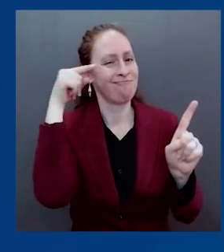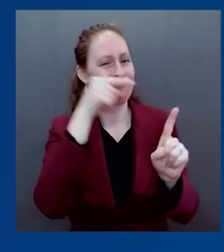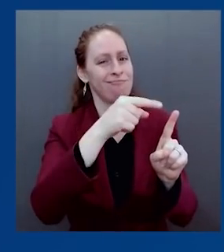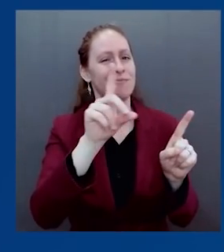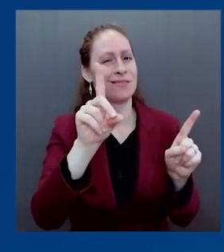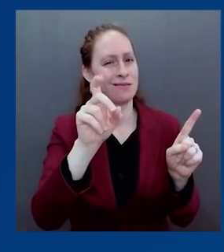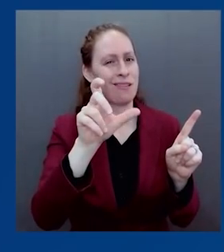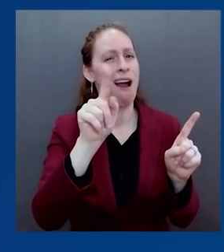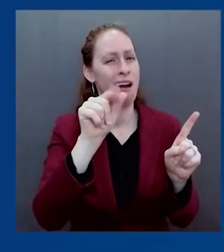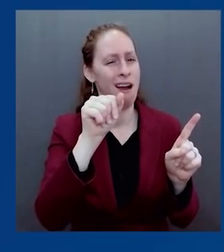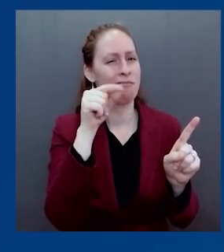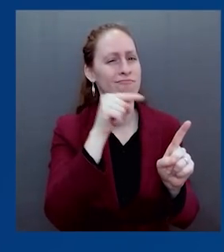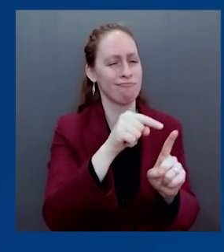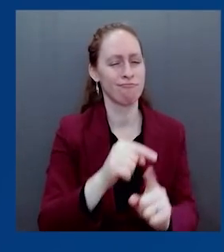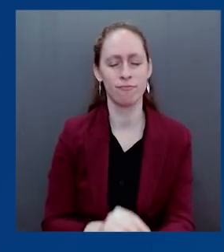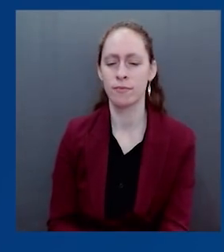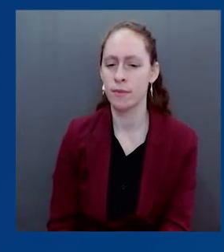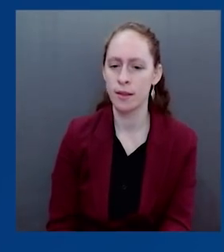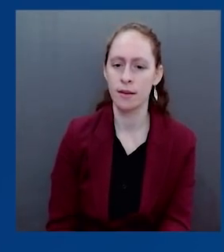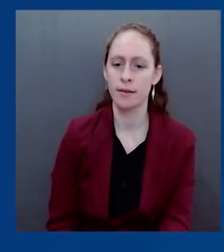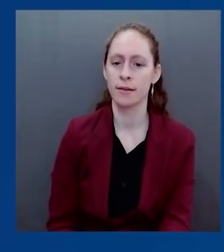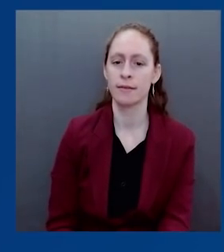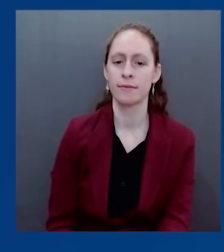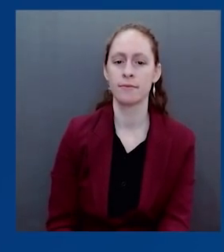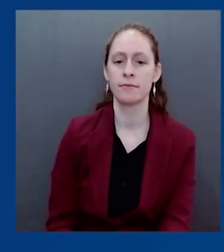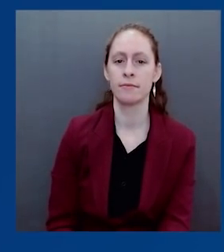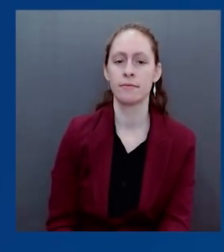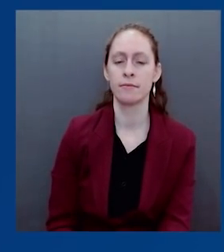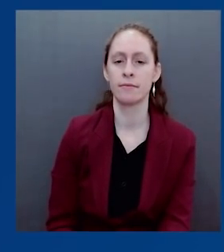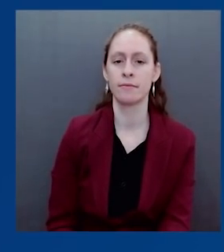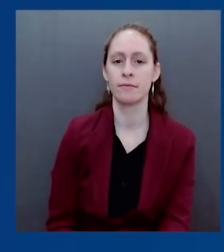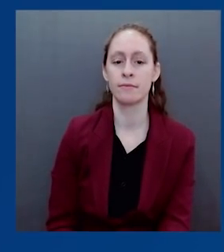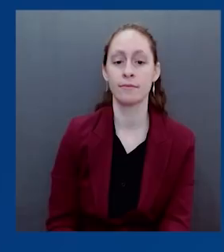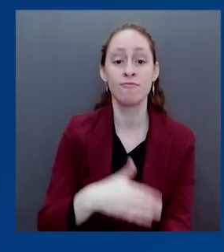Moderator: Let's go to Allison Aubrey at NPR.